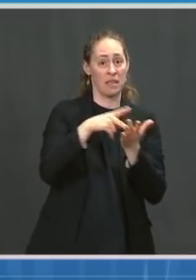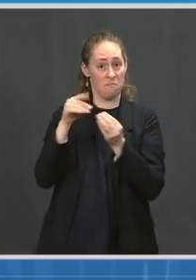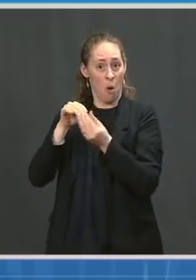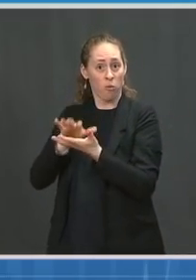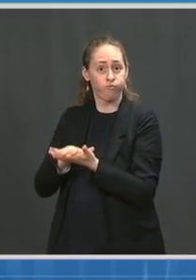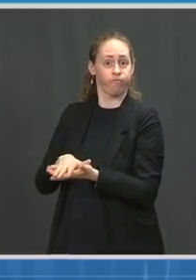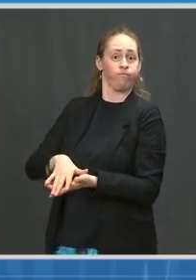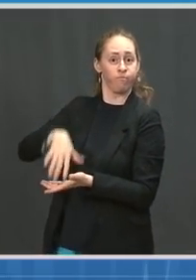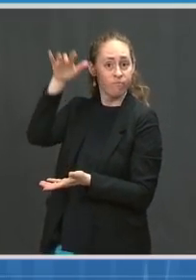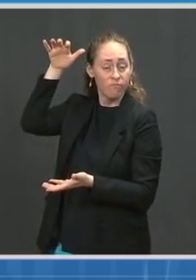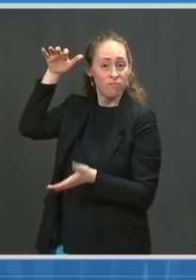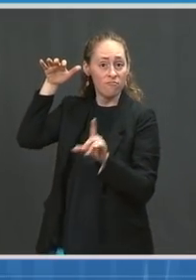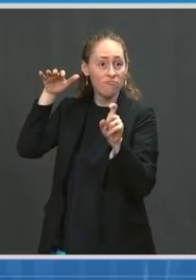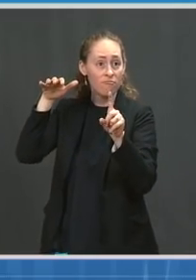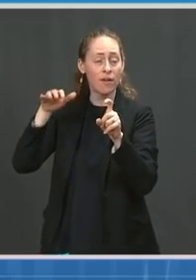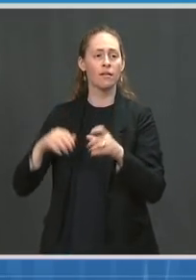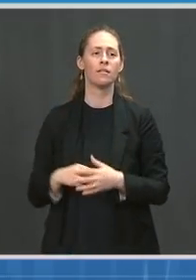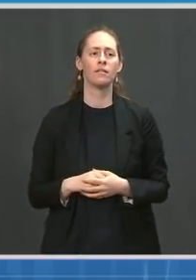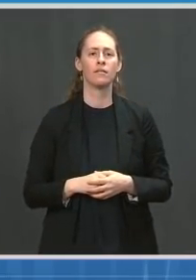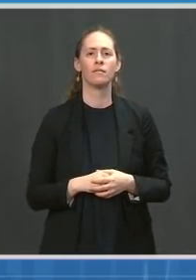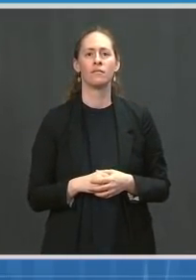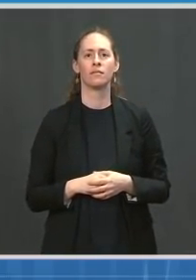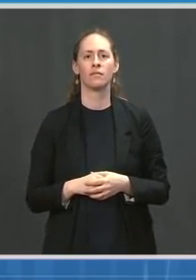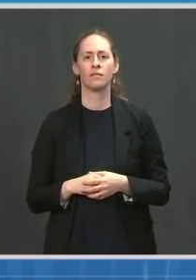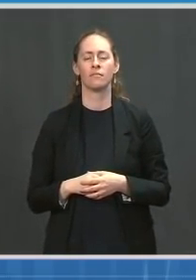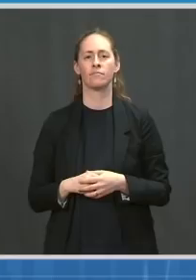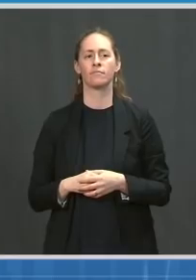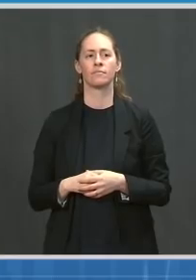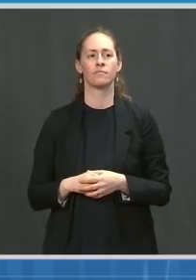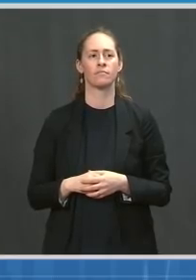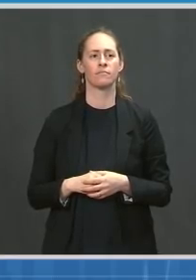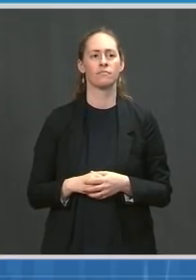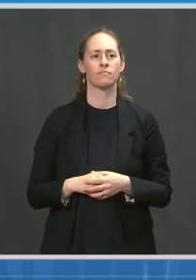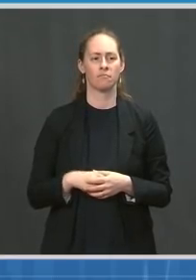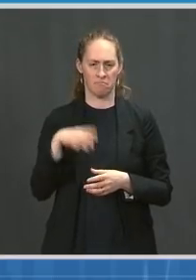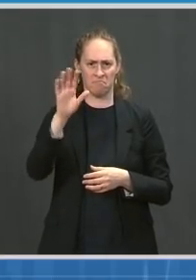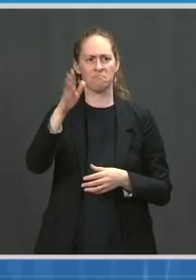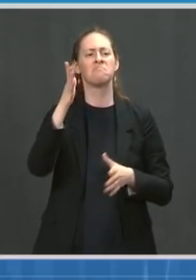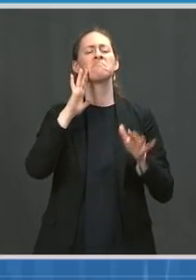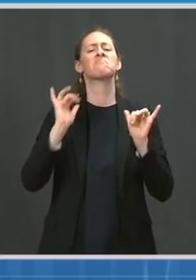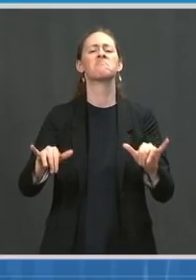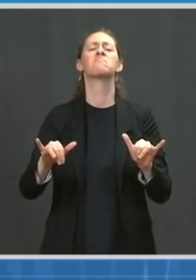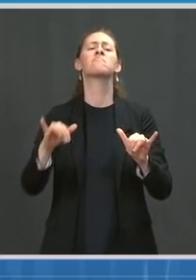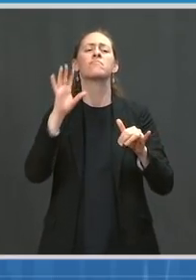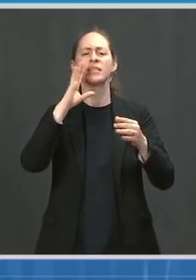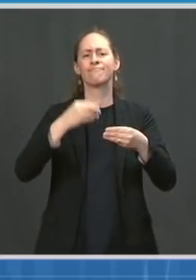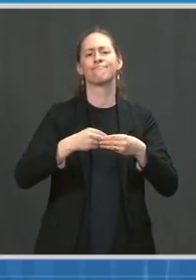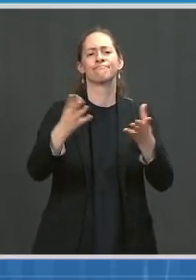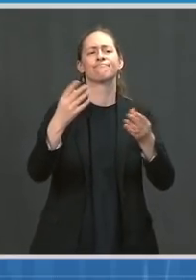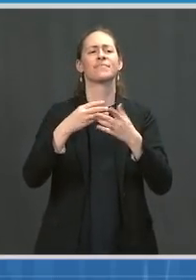Mr. Zients: So we are going to continue to allocate doses the way we've described in the past,